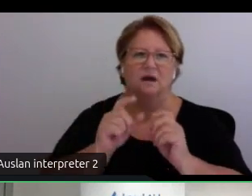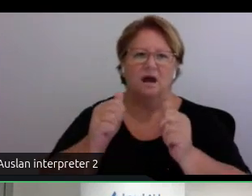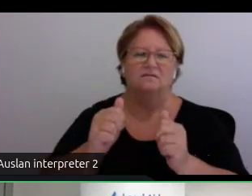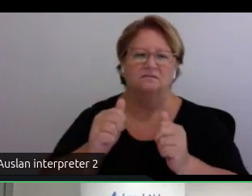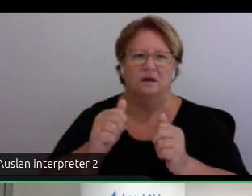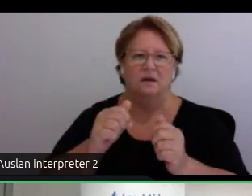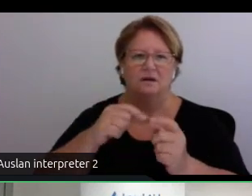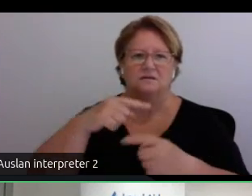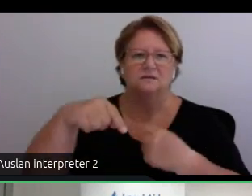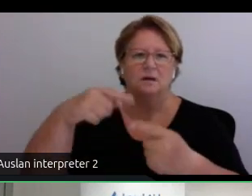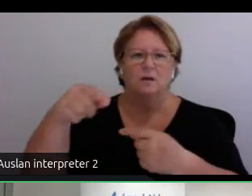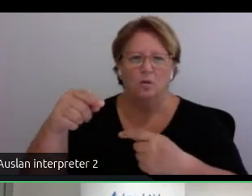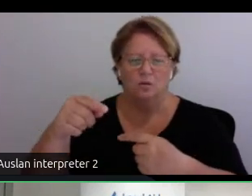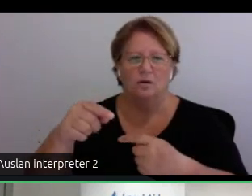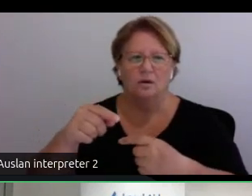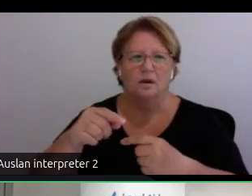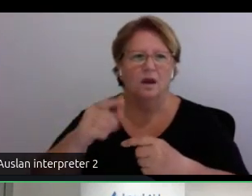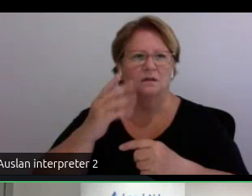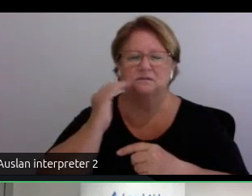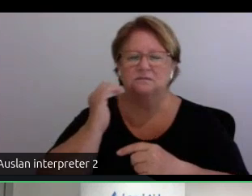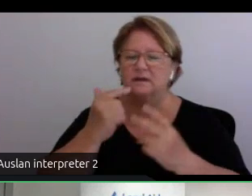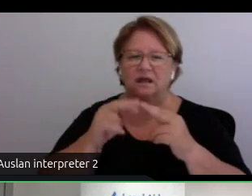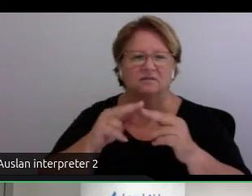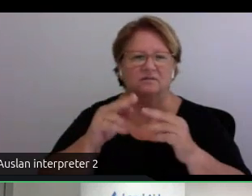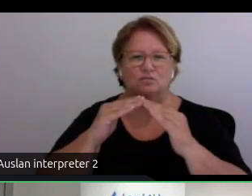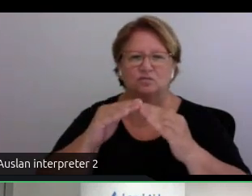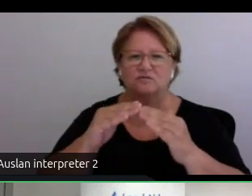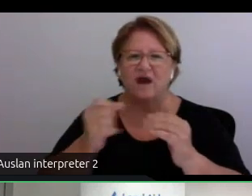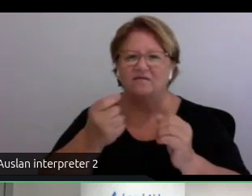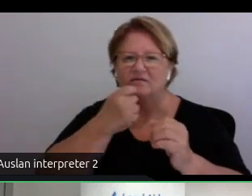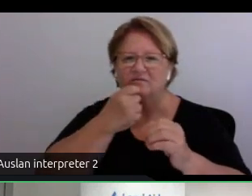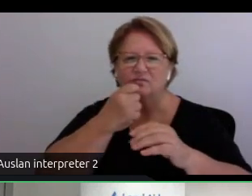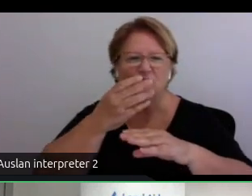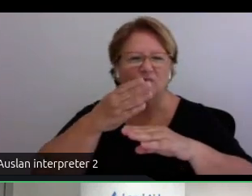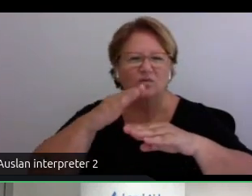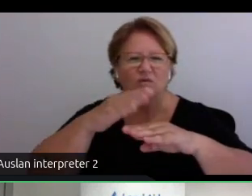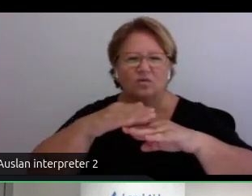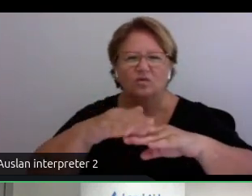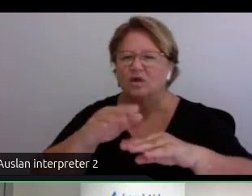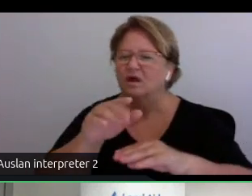after Cyclone Jasper. So it doesn't matter if the roof had some foot traffic dents on it.